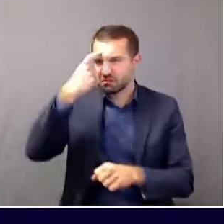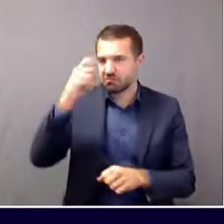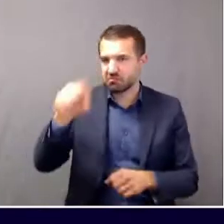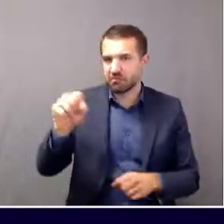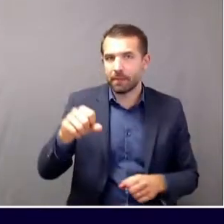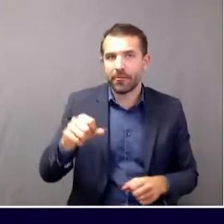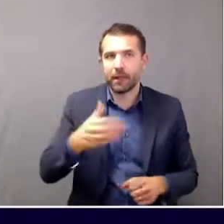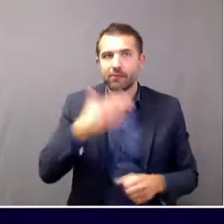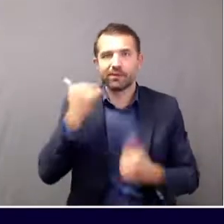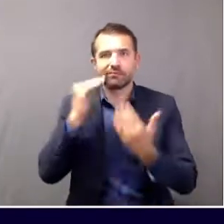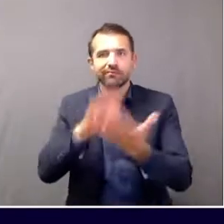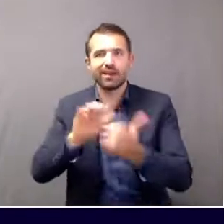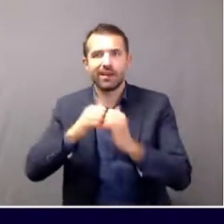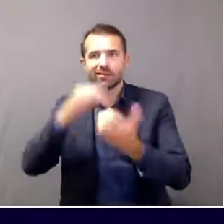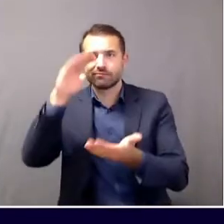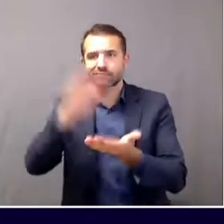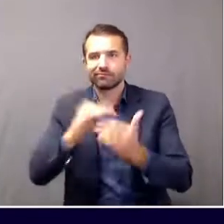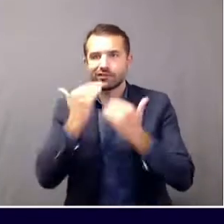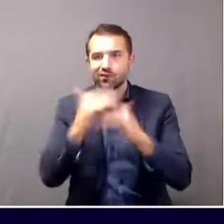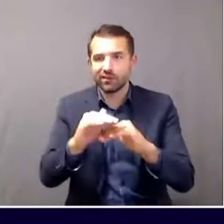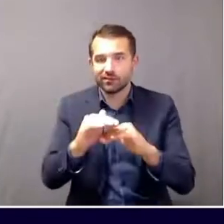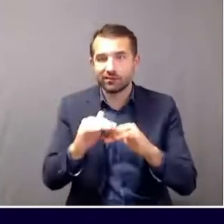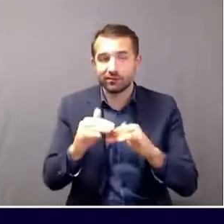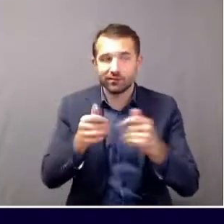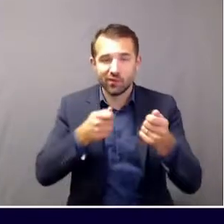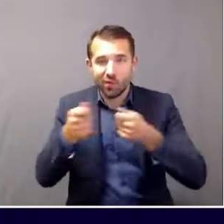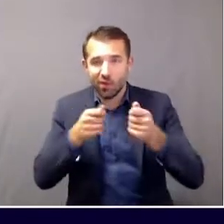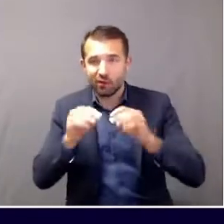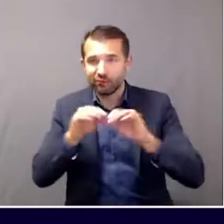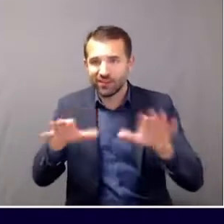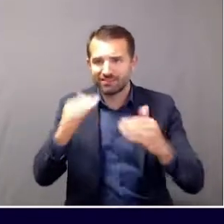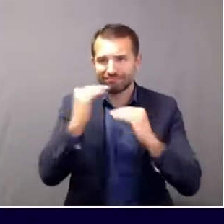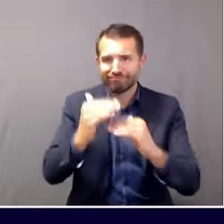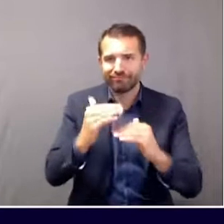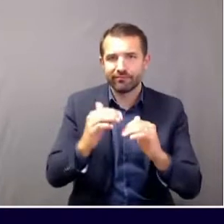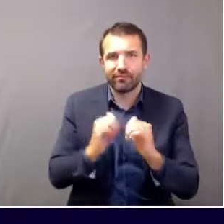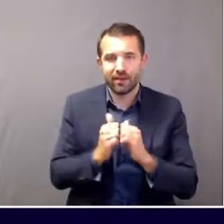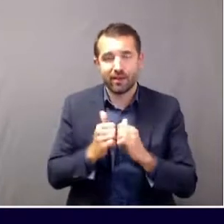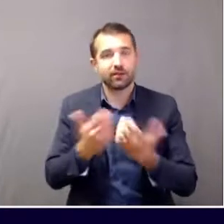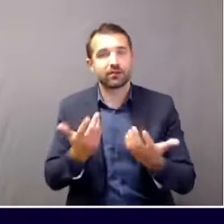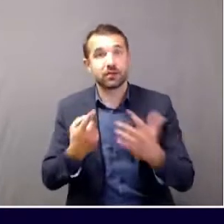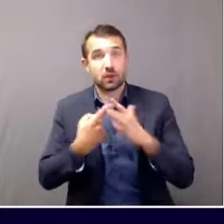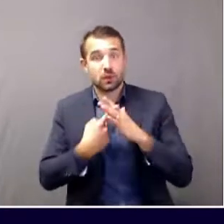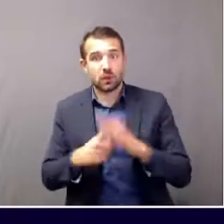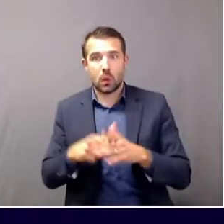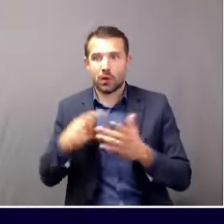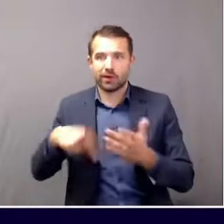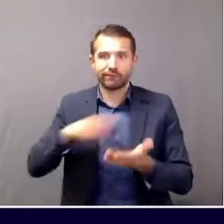could work better than others so